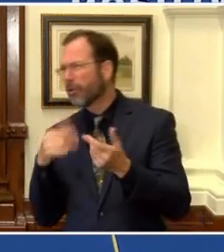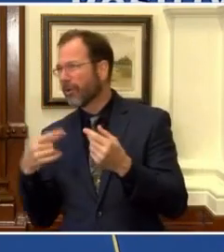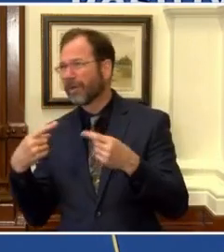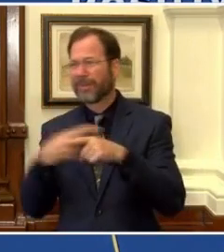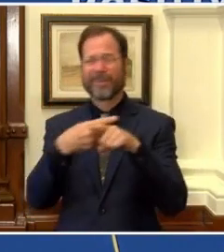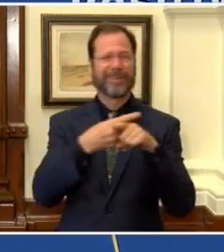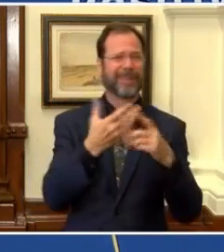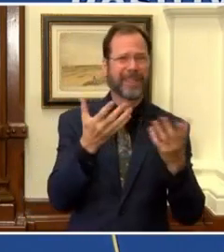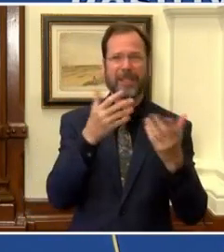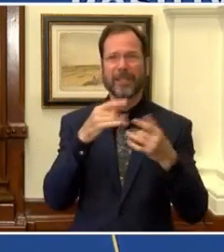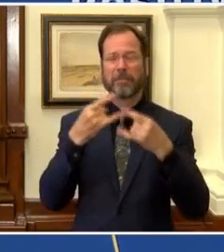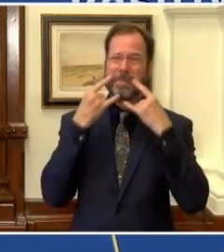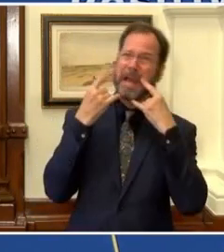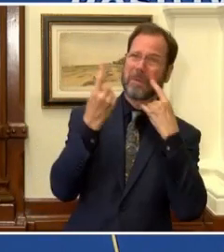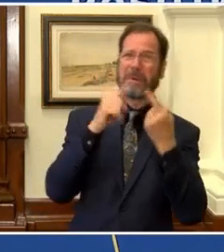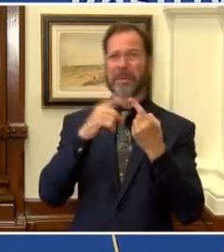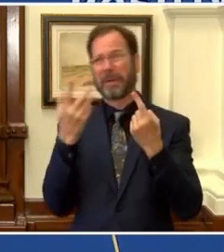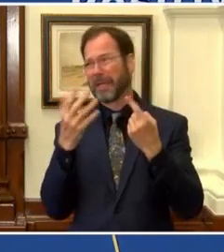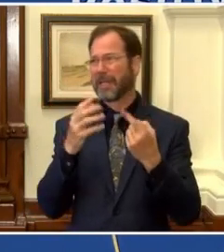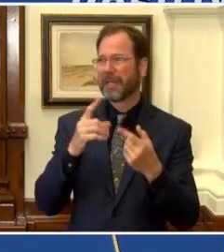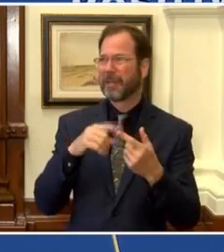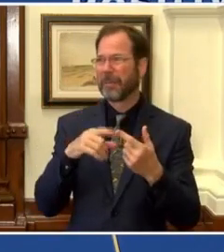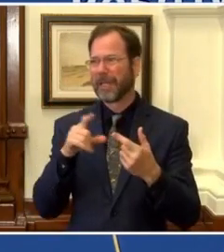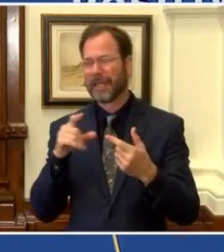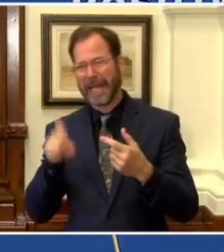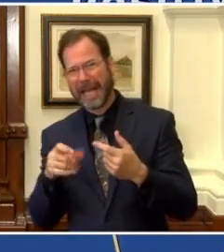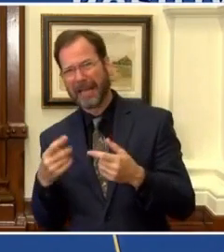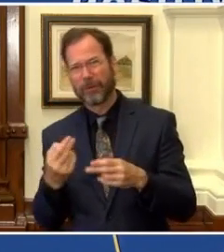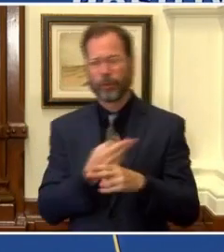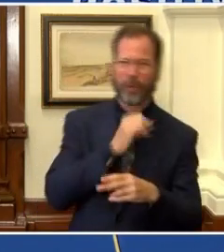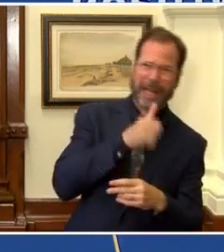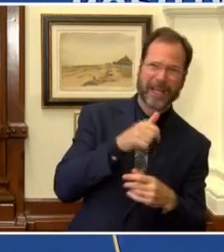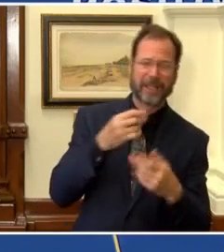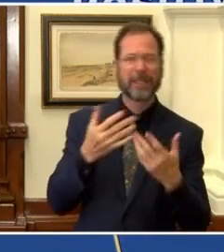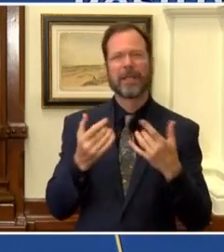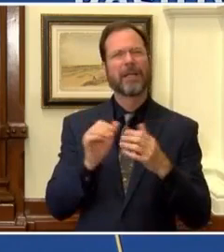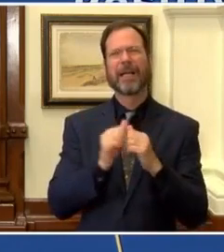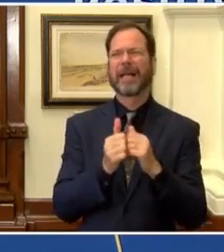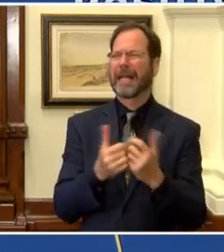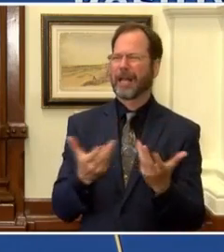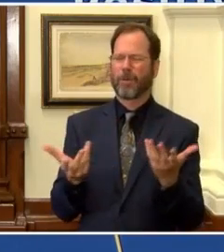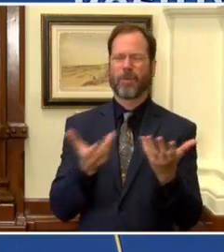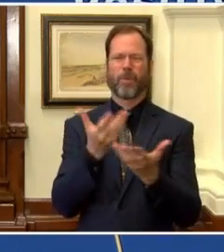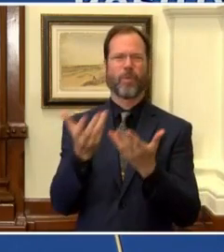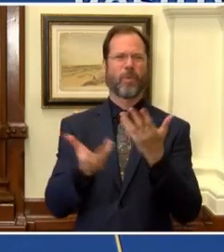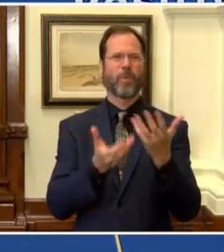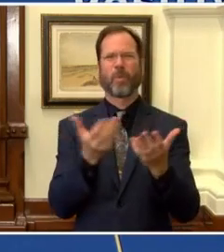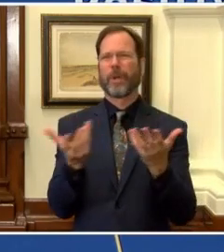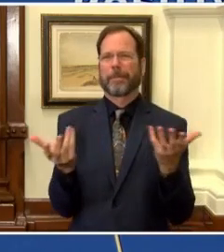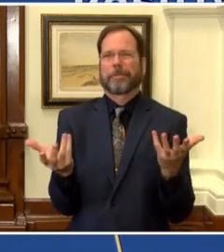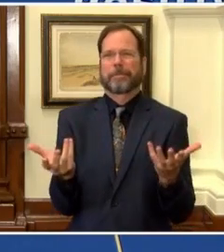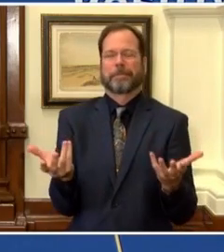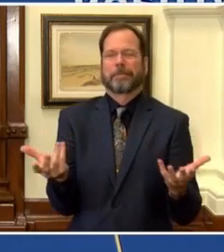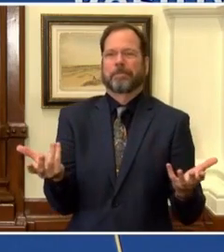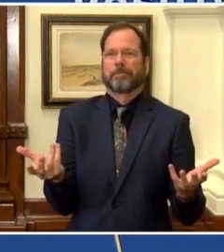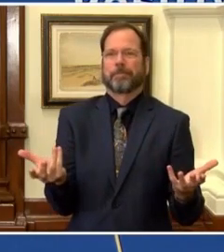HE SEEING AN INCONSISTENT MESSAGE FROM LEADERS AT EVERY LEVEL OF GOVERNMENT. SOME LETTER-SIZE THE MASK, SOME